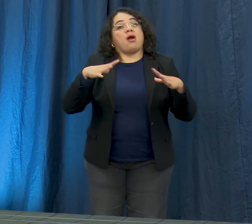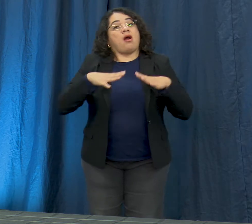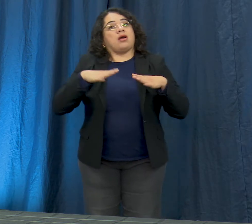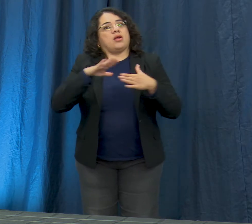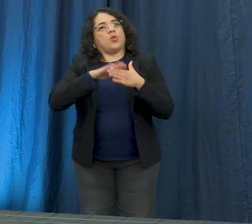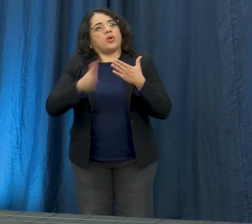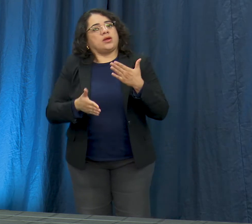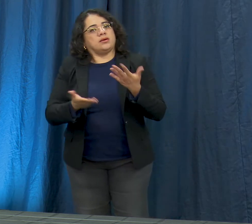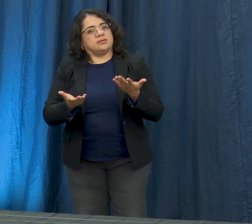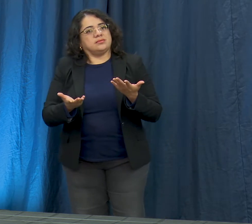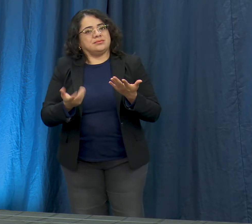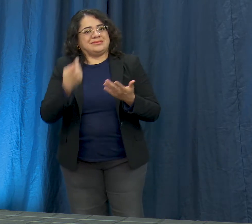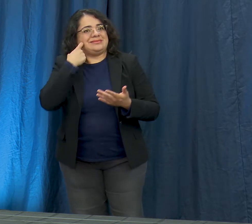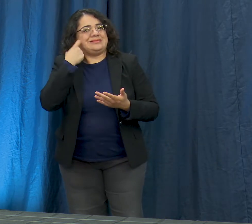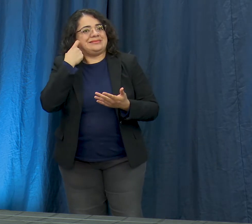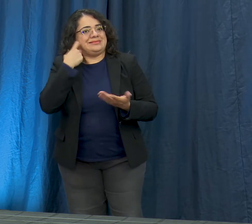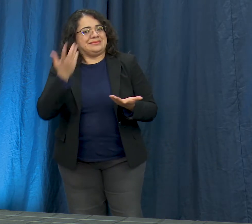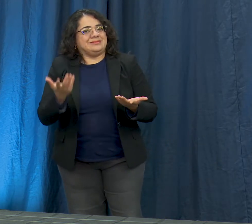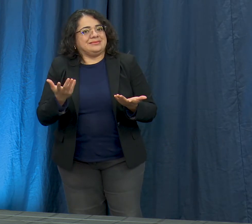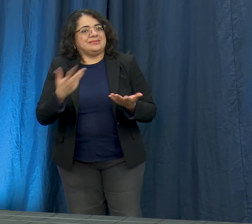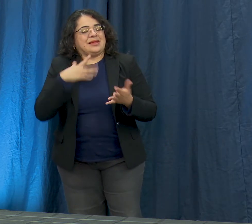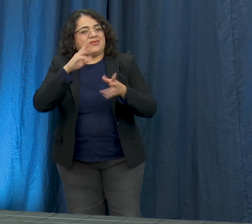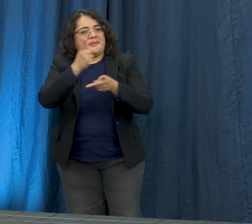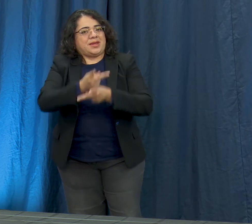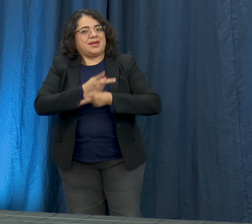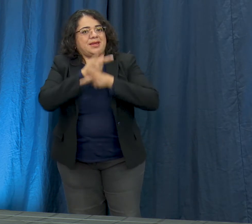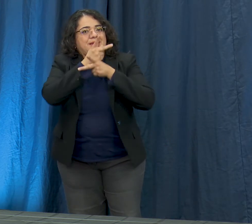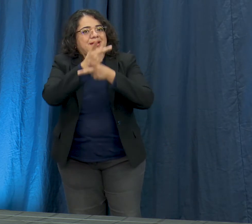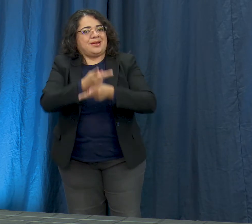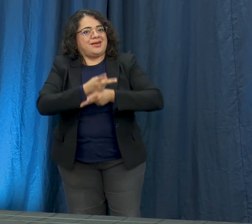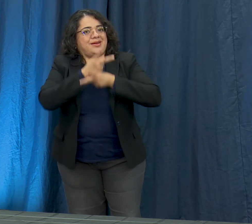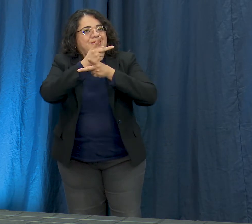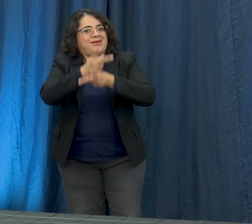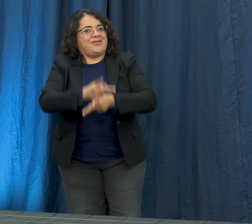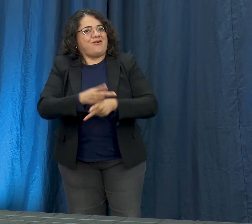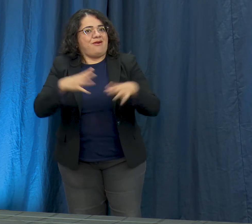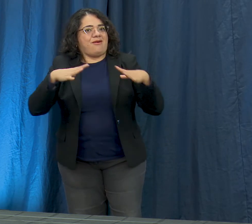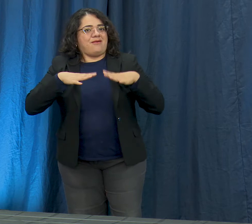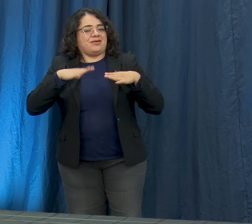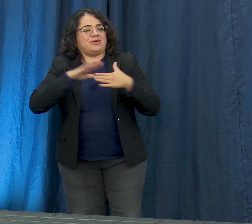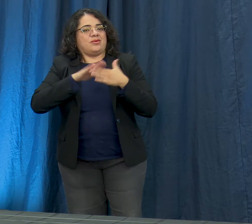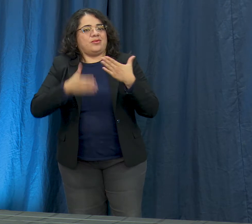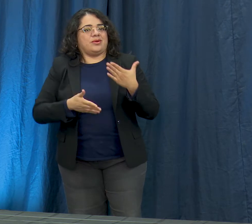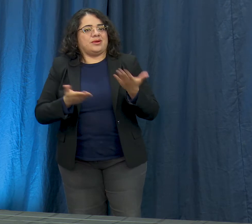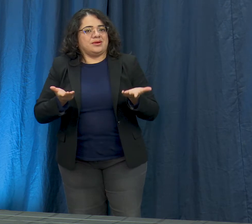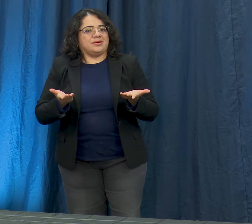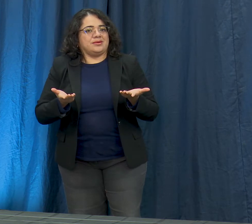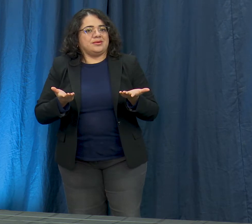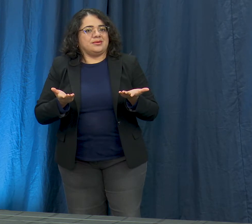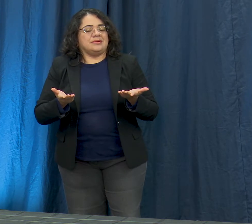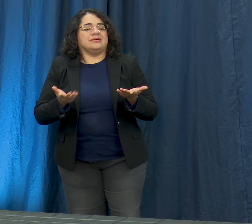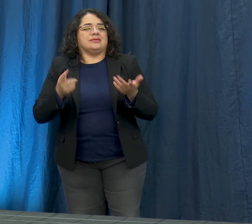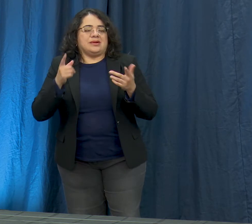was the other thing so we just wanted to be kind of careful and gradual